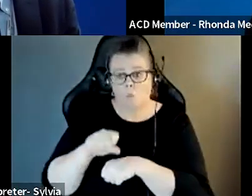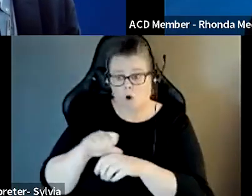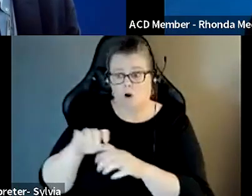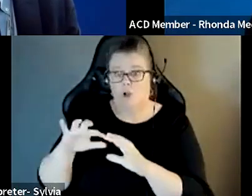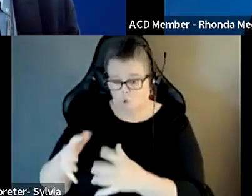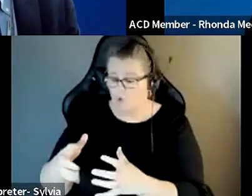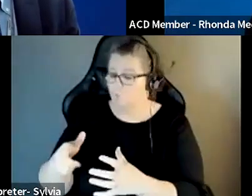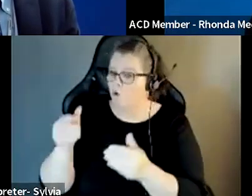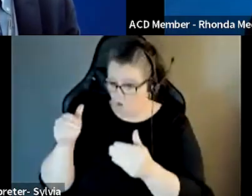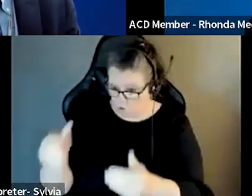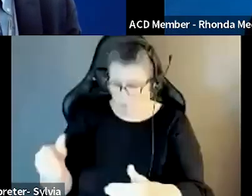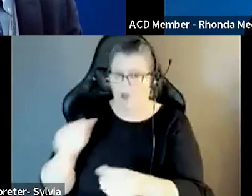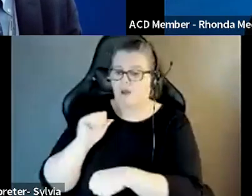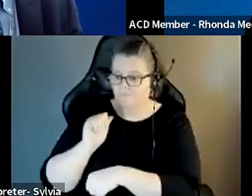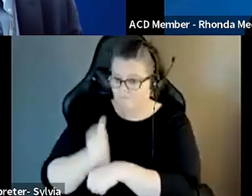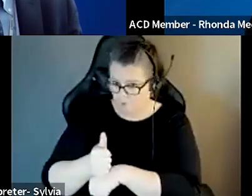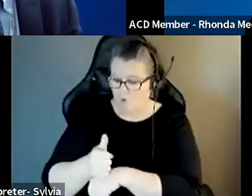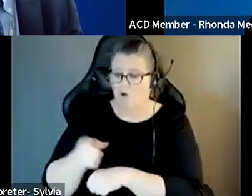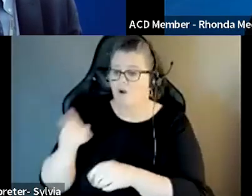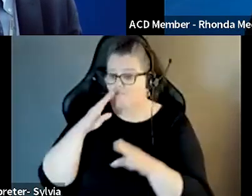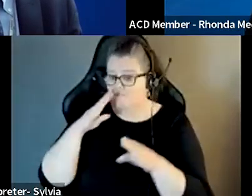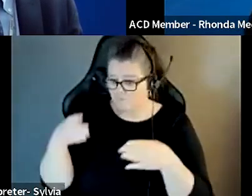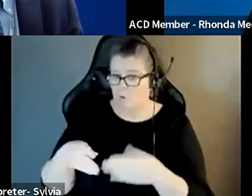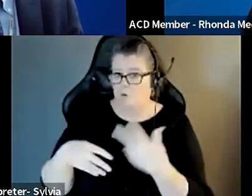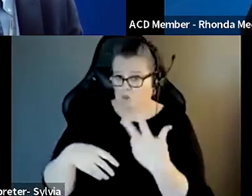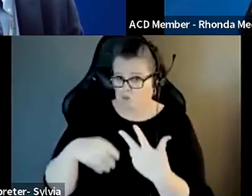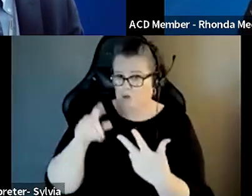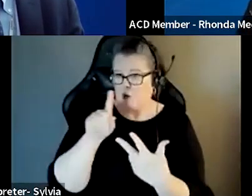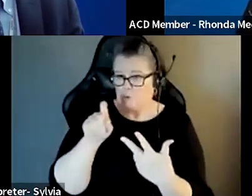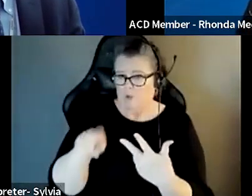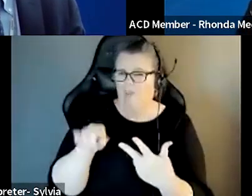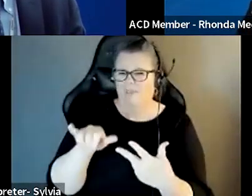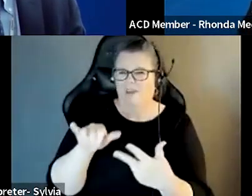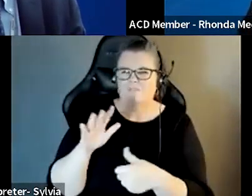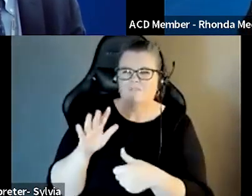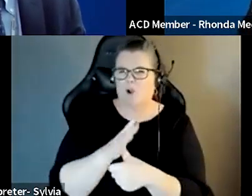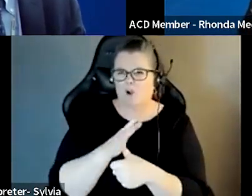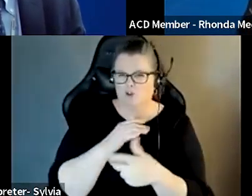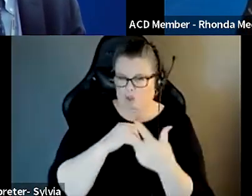Focus on those three questions that were the first three that Jim laid out.